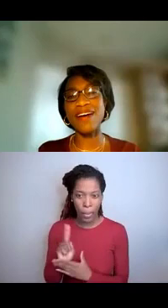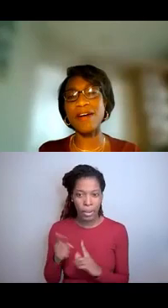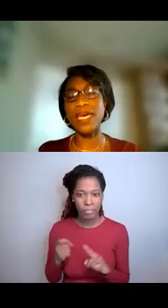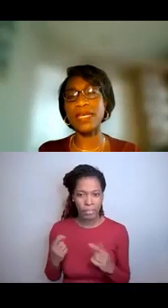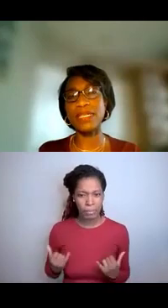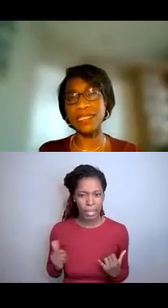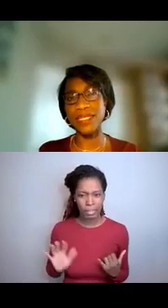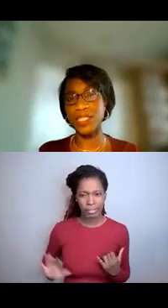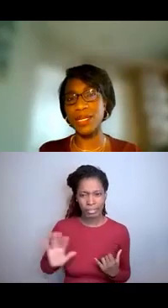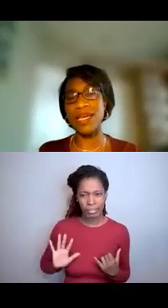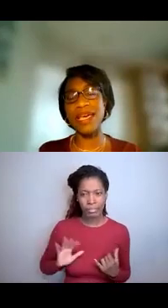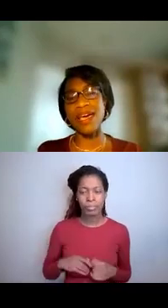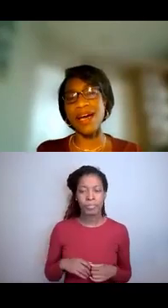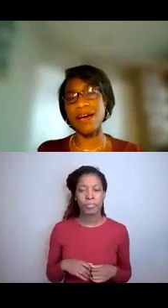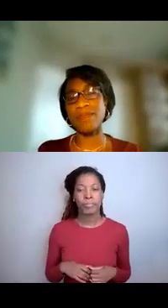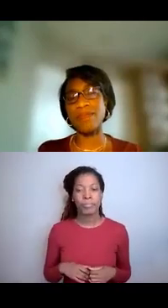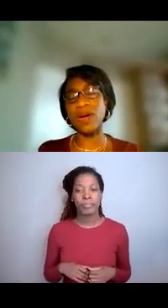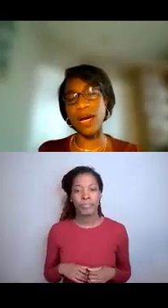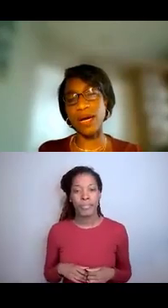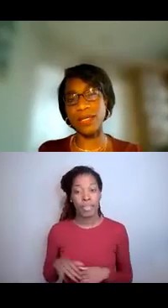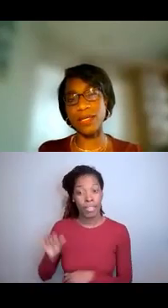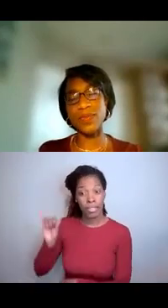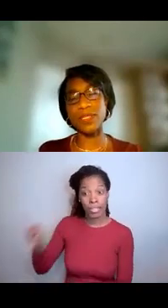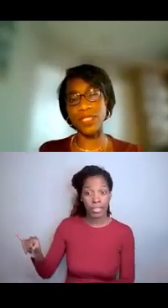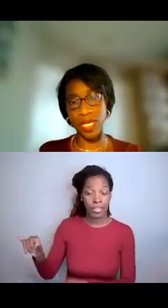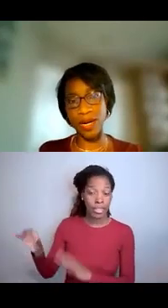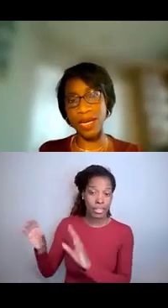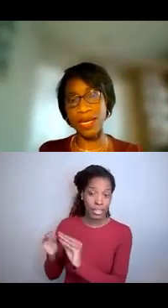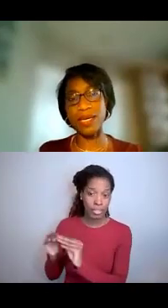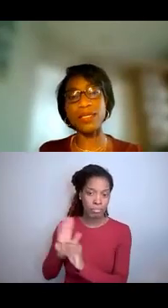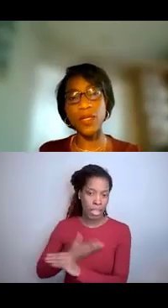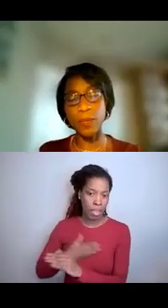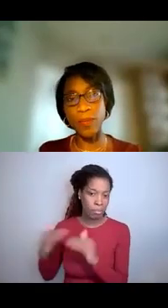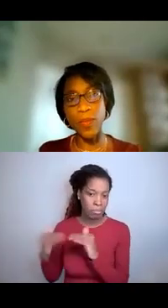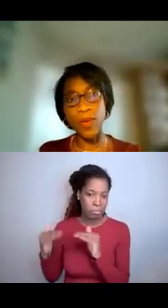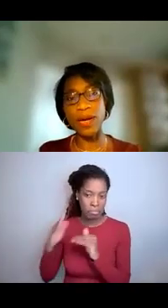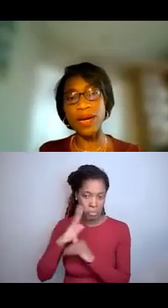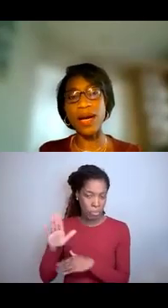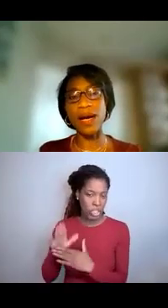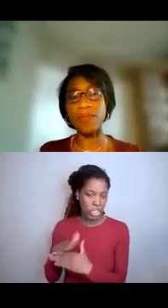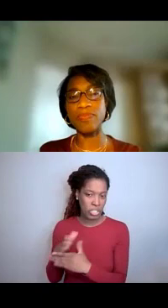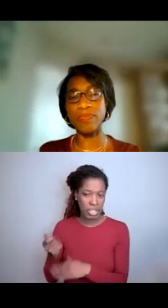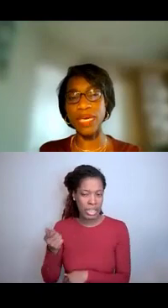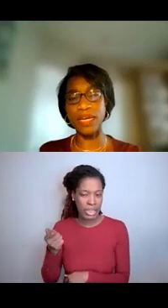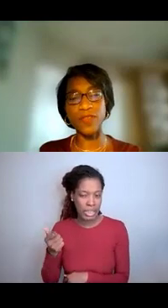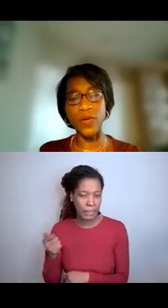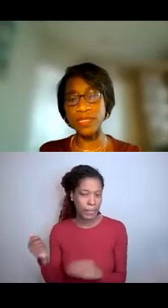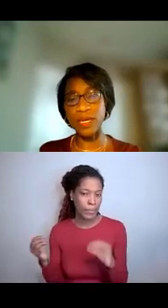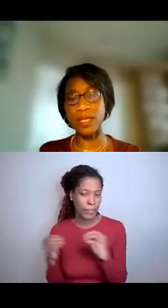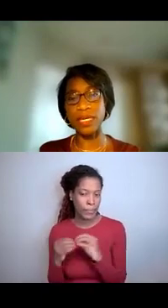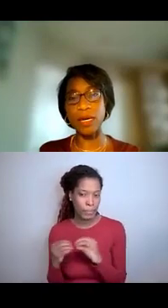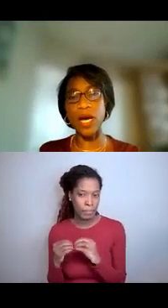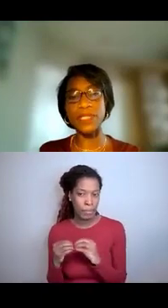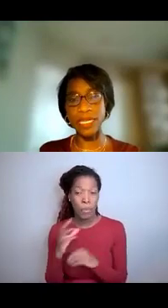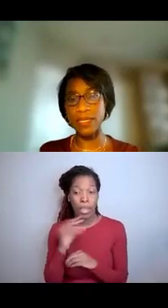And in this session, our colleagues will be sharing a little bit more and focusing on the updates